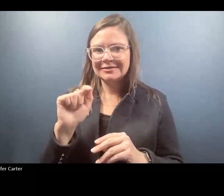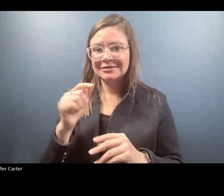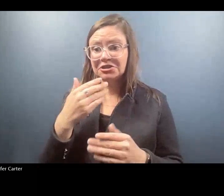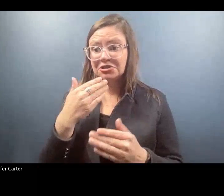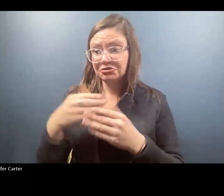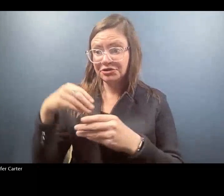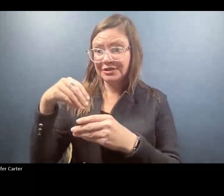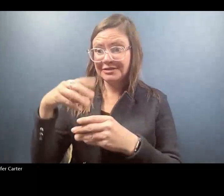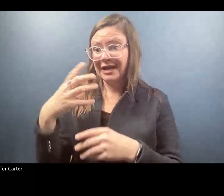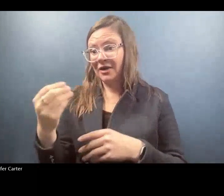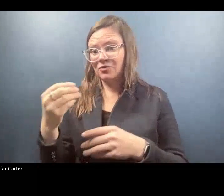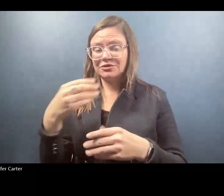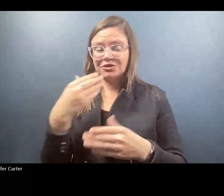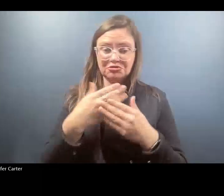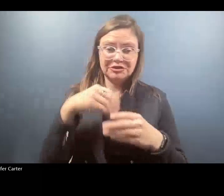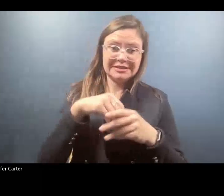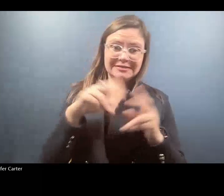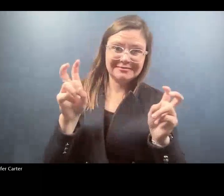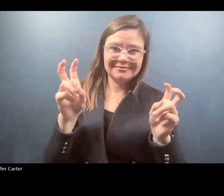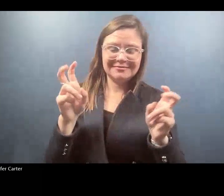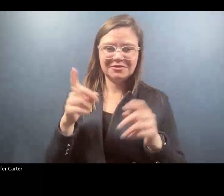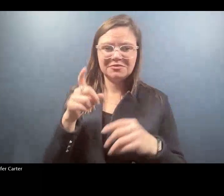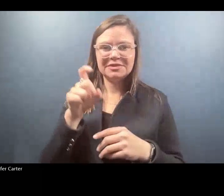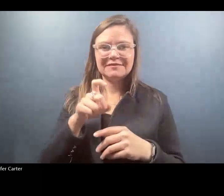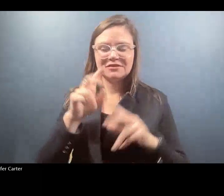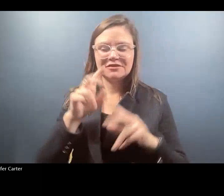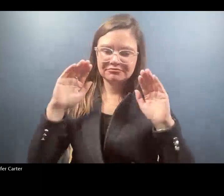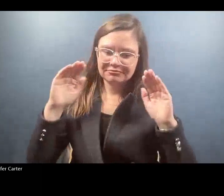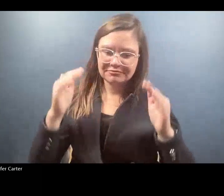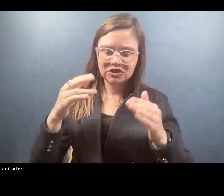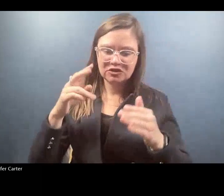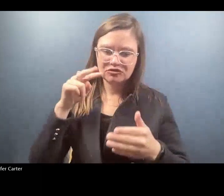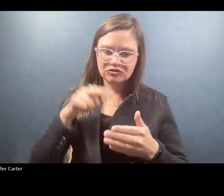And so we have to take a look at the practice of this data and that was